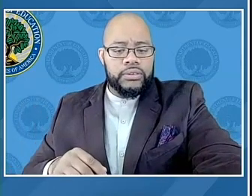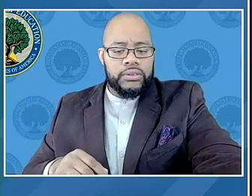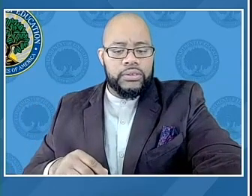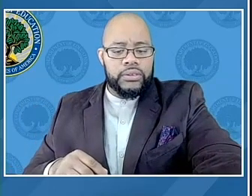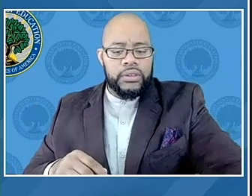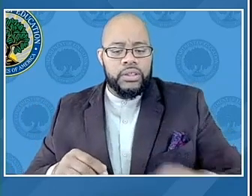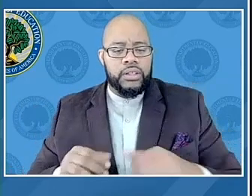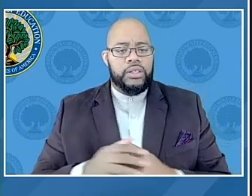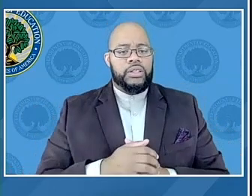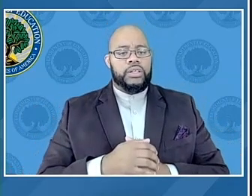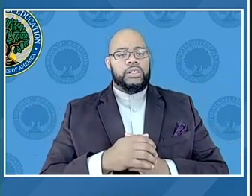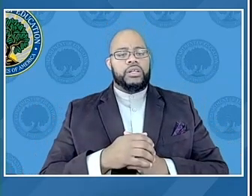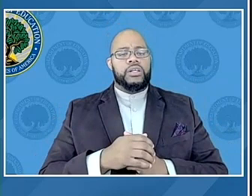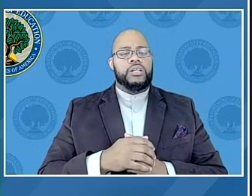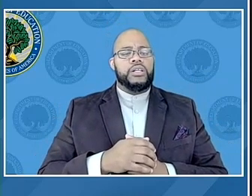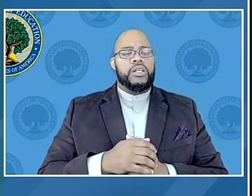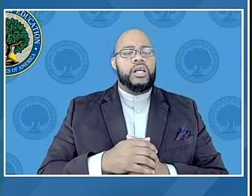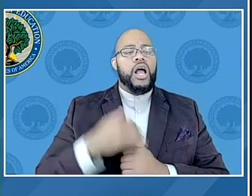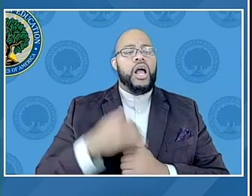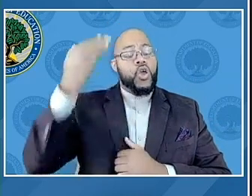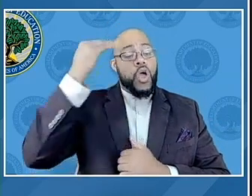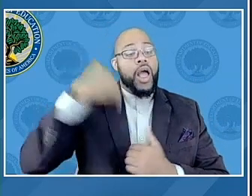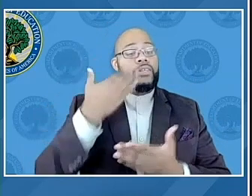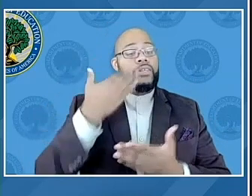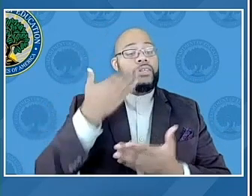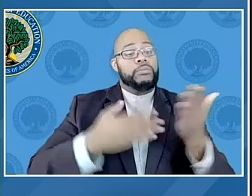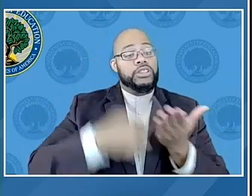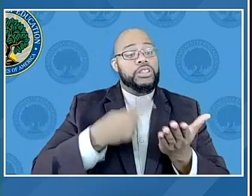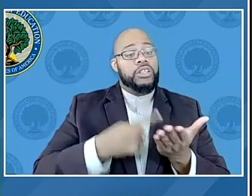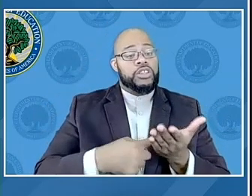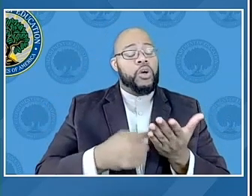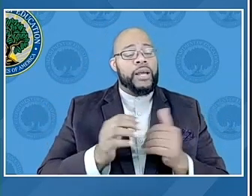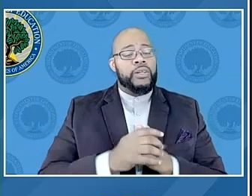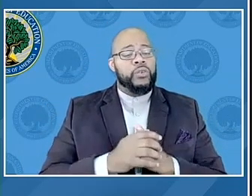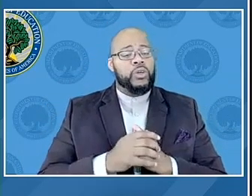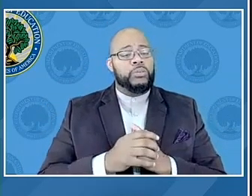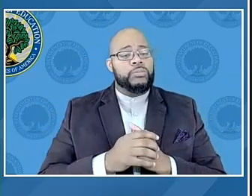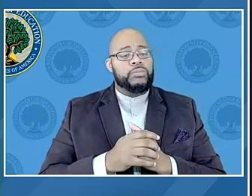Sure. I know we've had some discussion here and I think this is probably a request for